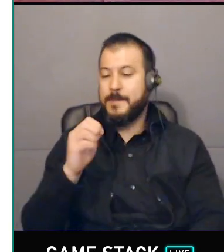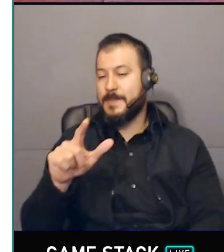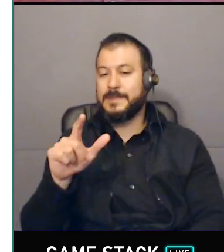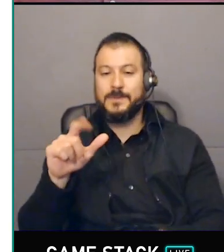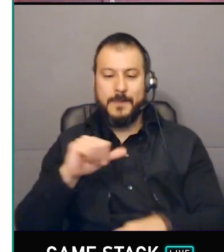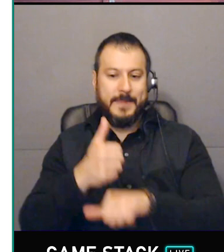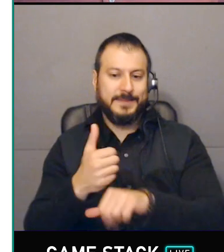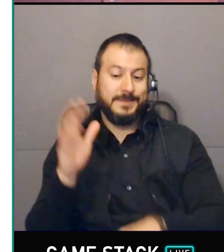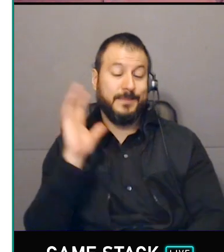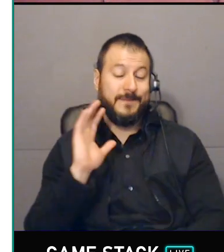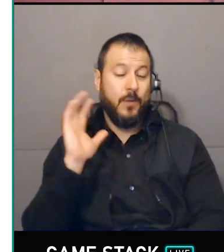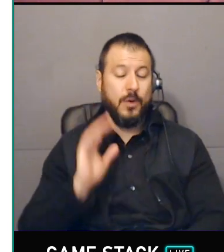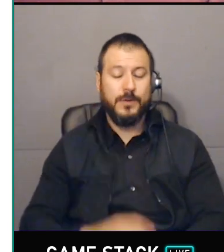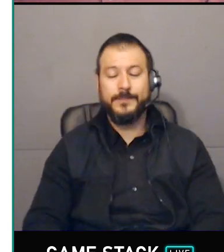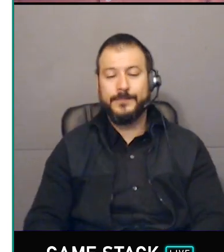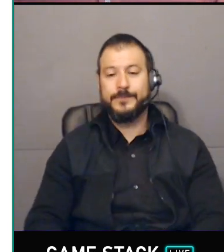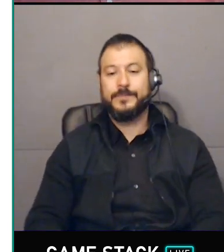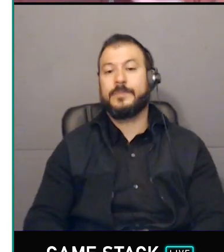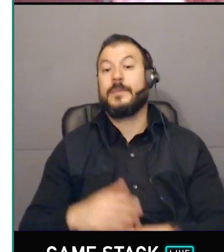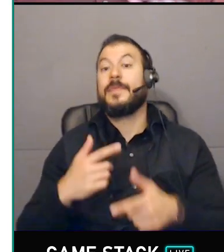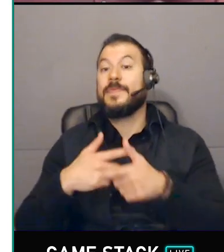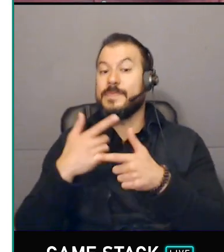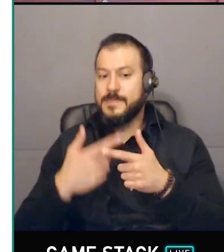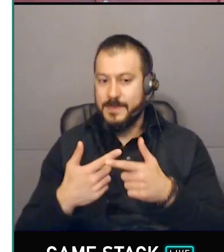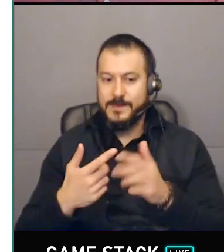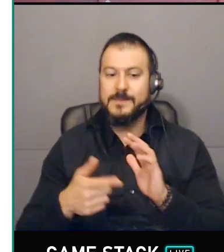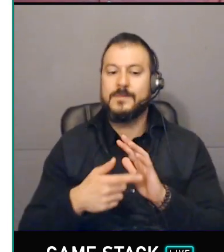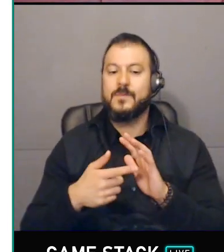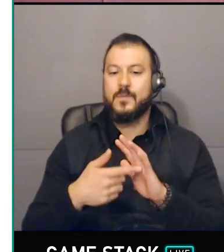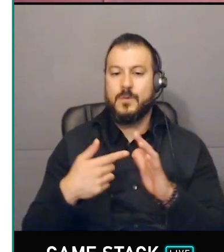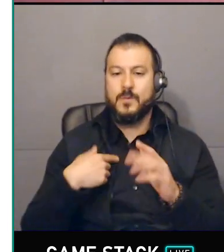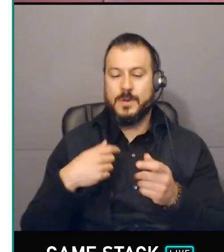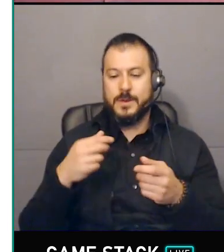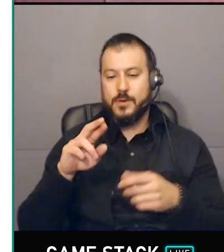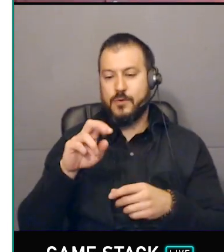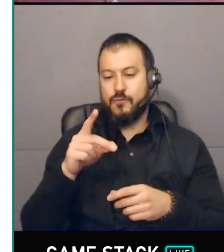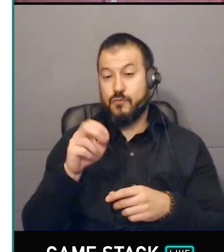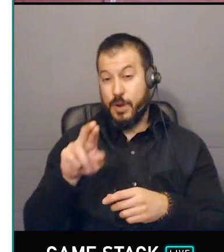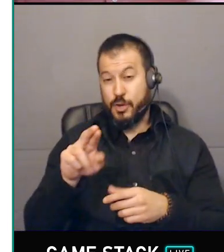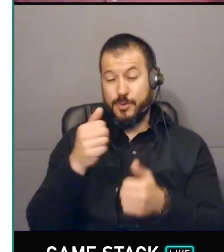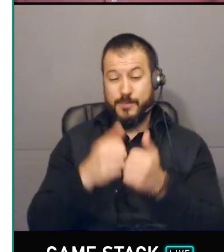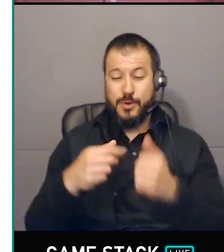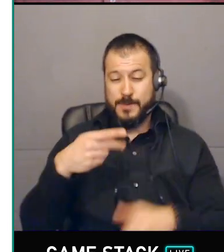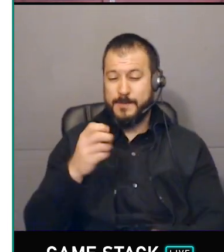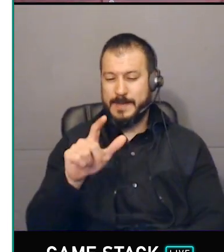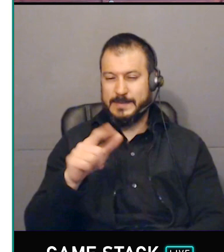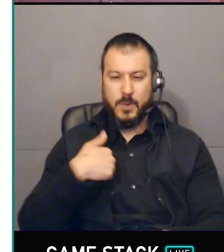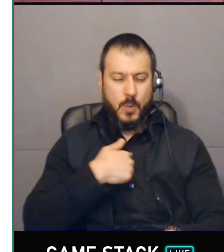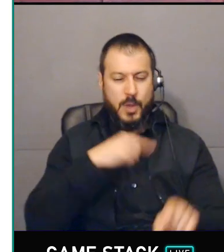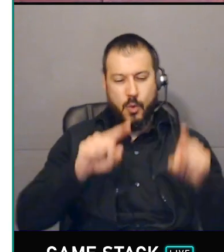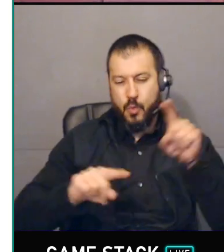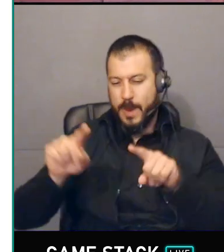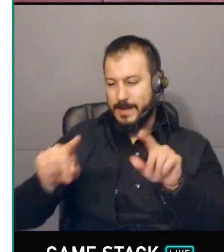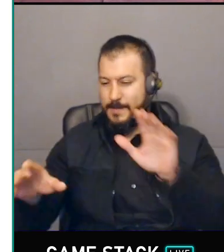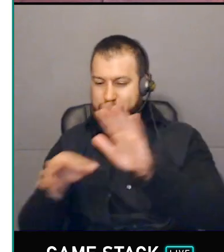per-pixel basis before. Then when we render per-pixel, what we do is we randomly pick one of these